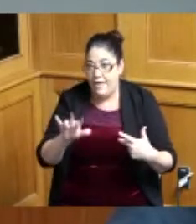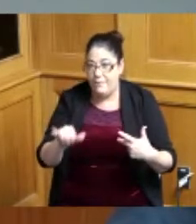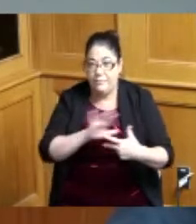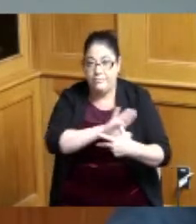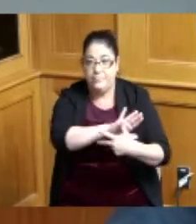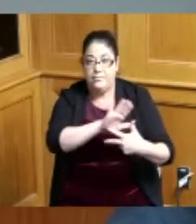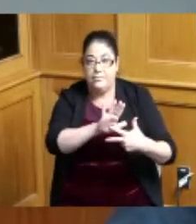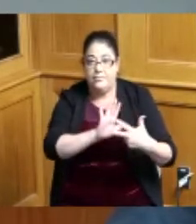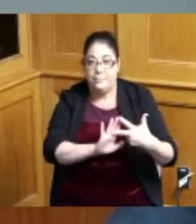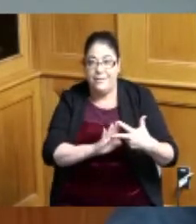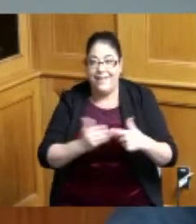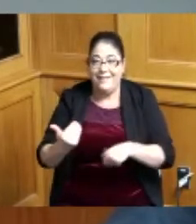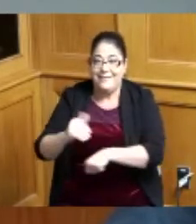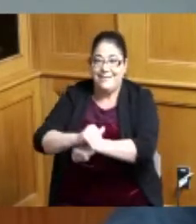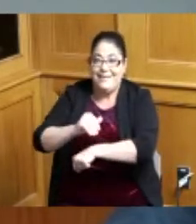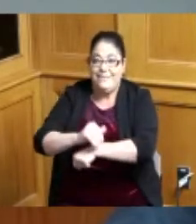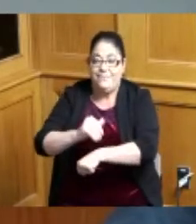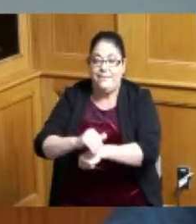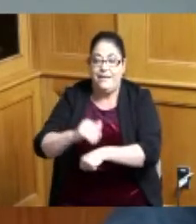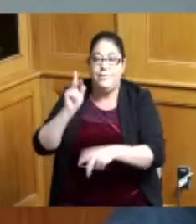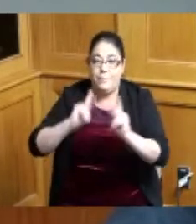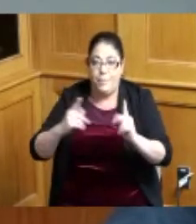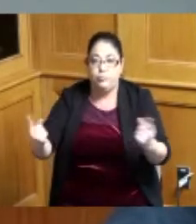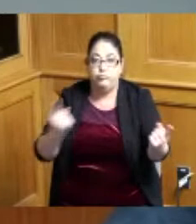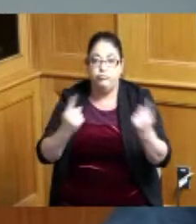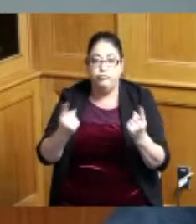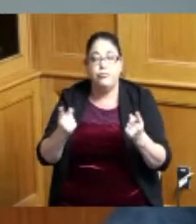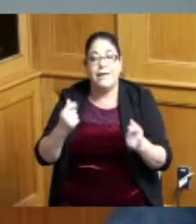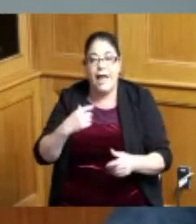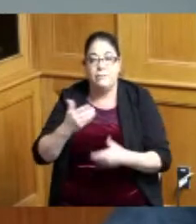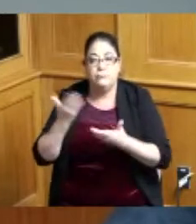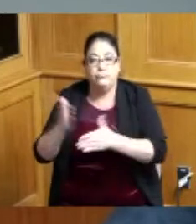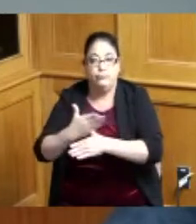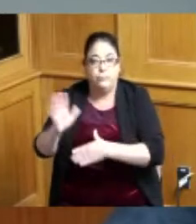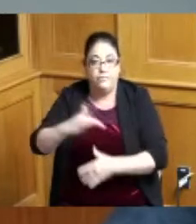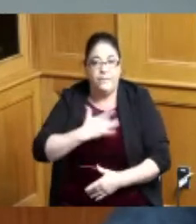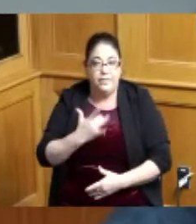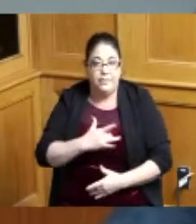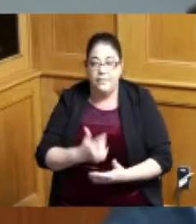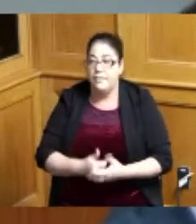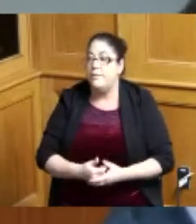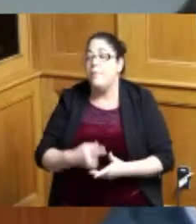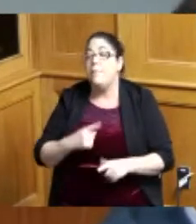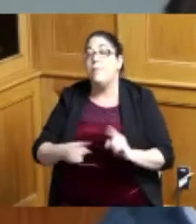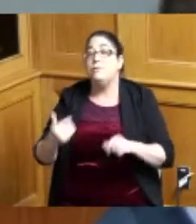public hearing this evening but I would ask that Lisa just walk through each of these so that the